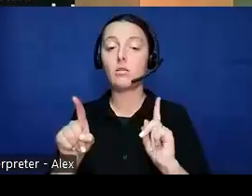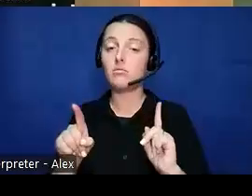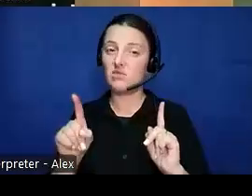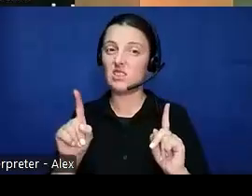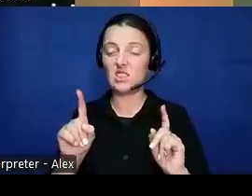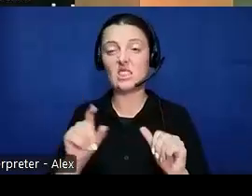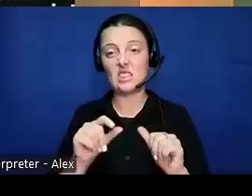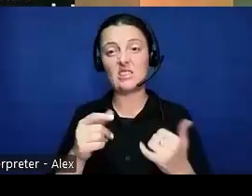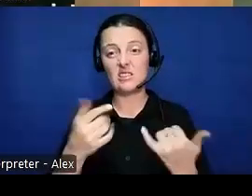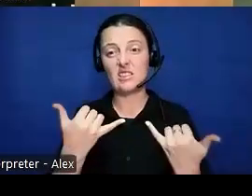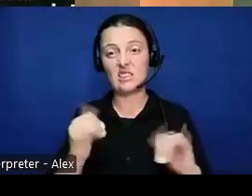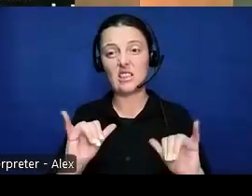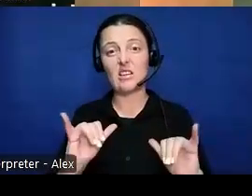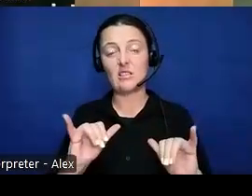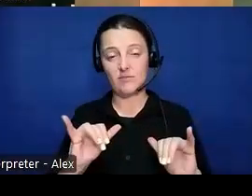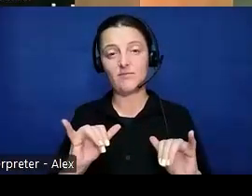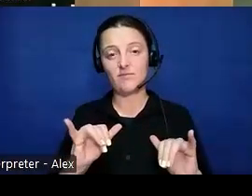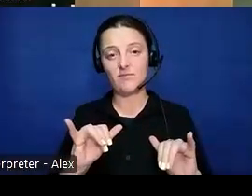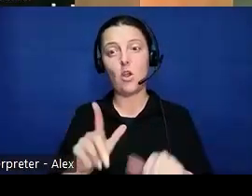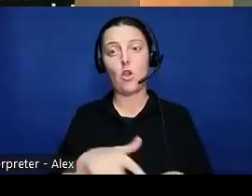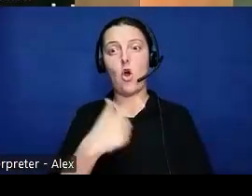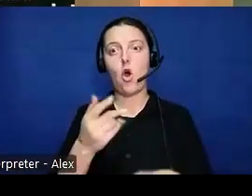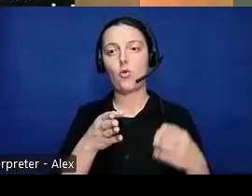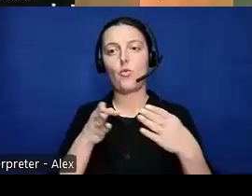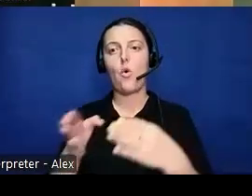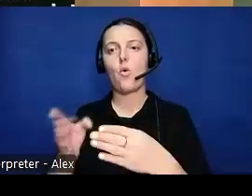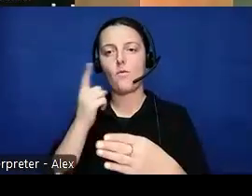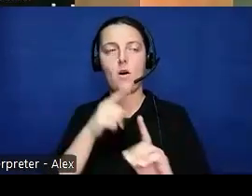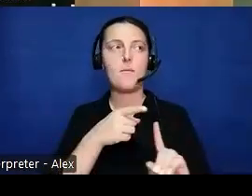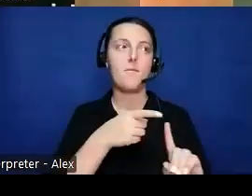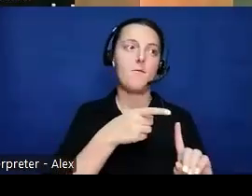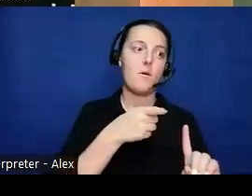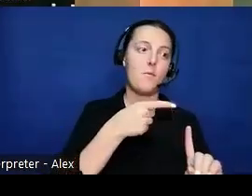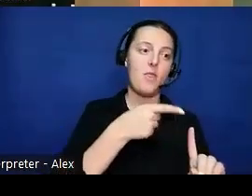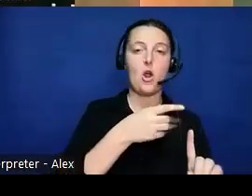Um I just put this up to be obnoxious frankly but it it actually is a wonderful slide to